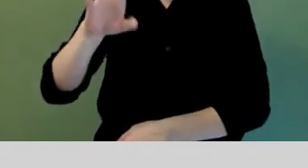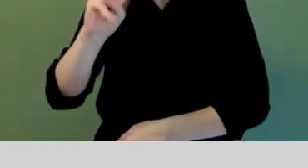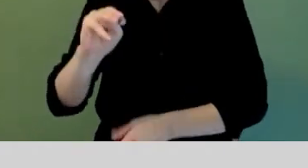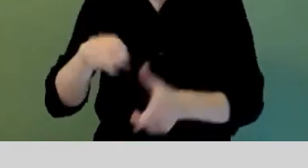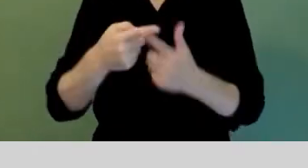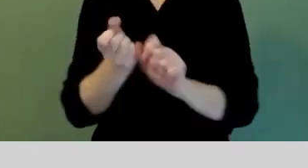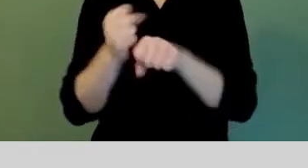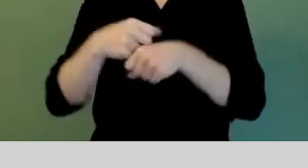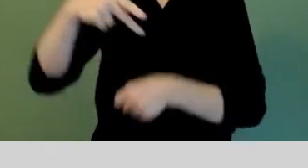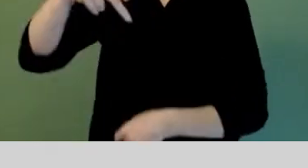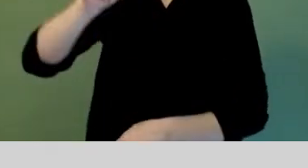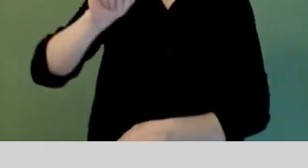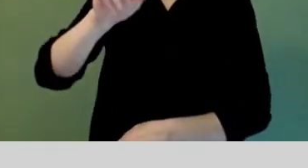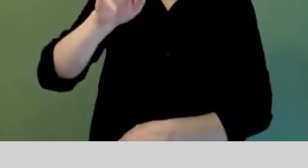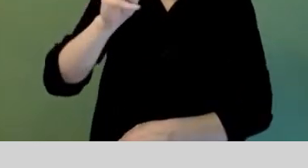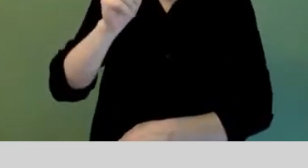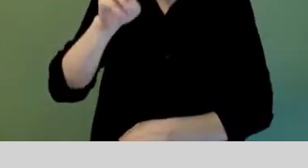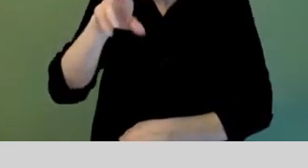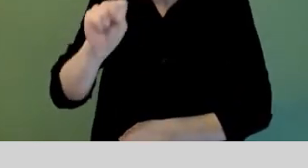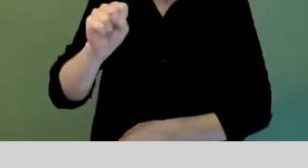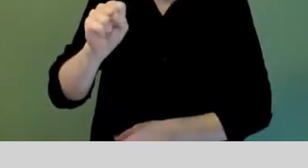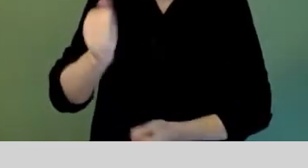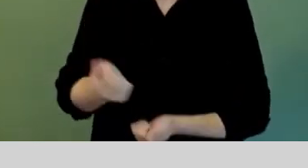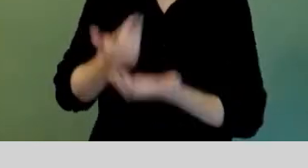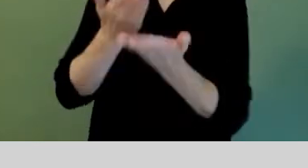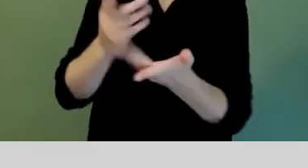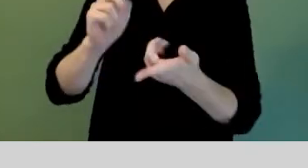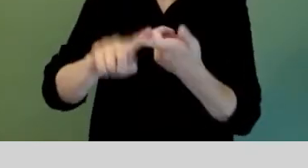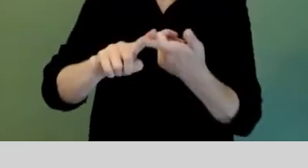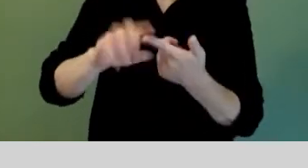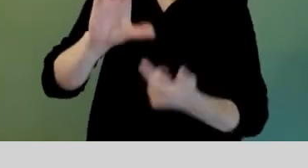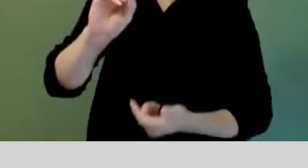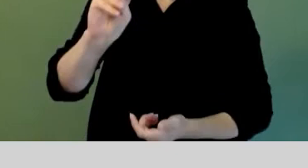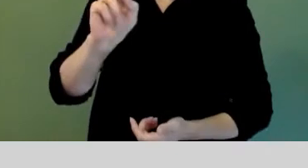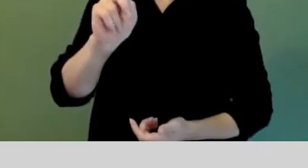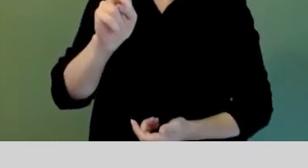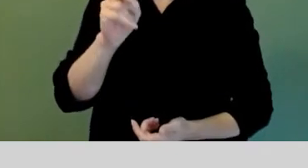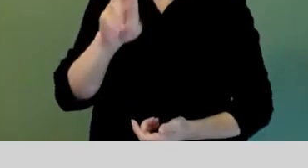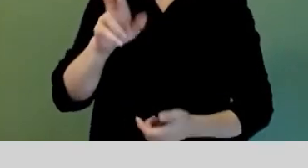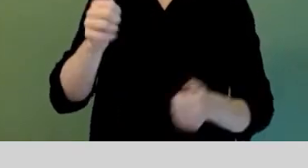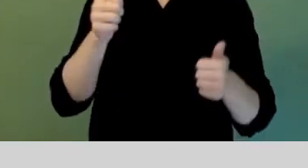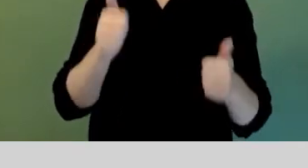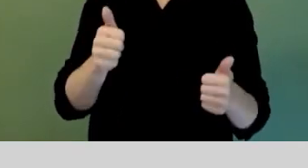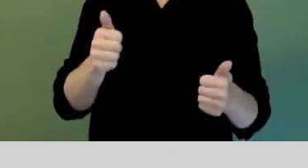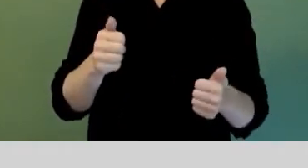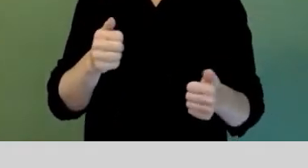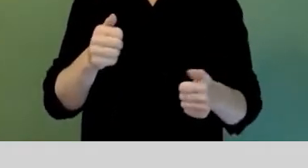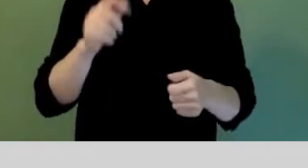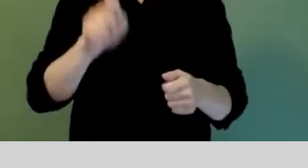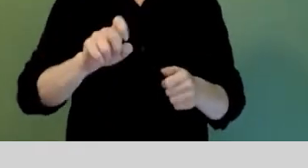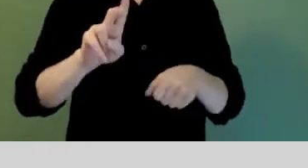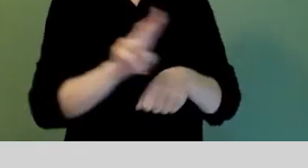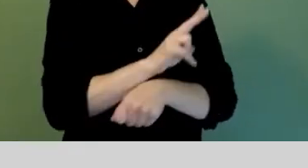Now, these aren't great. You can't namespace things intuitively except by module name. It's only the name of the function that makes it clear